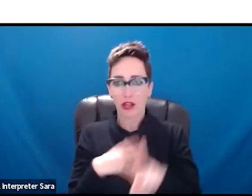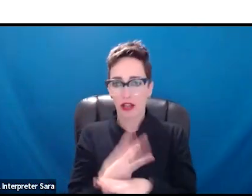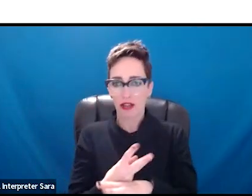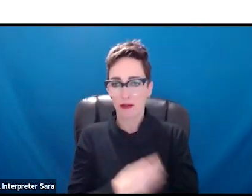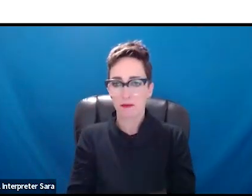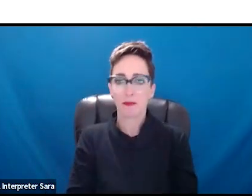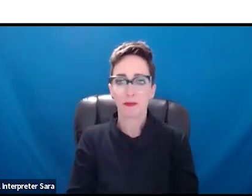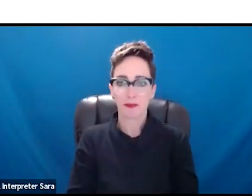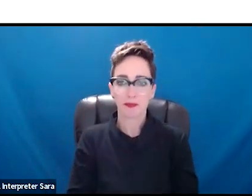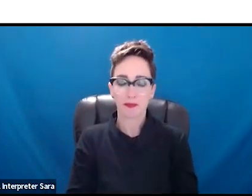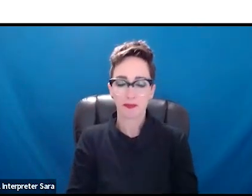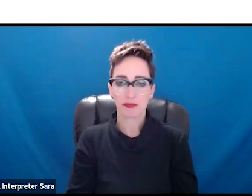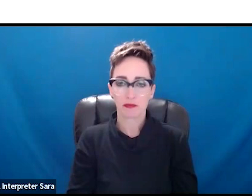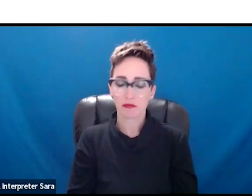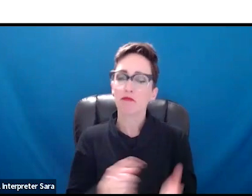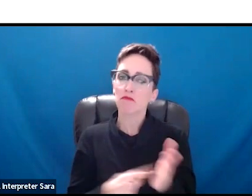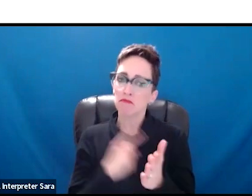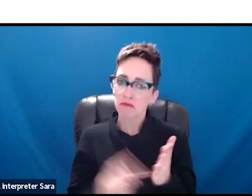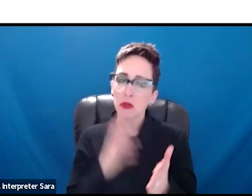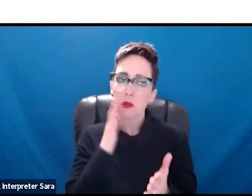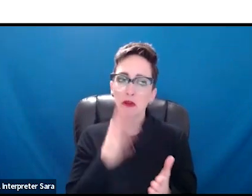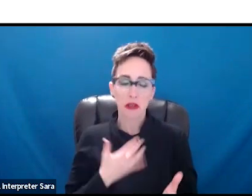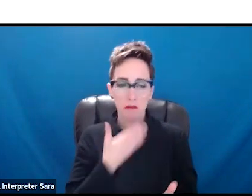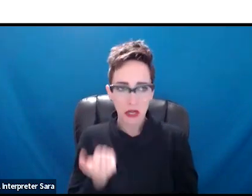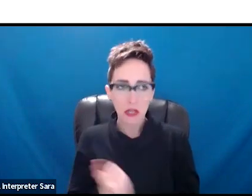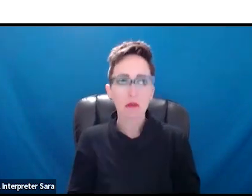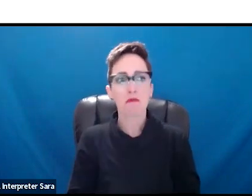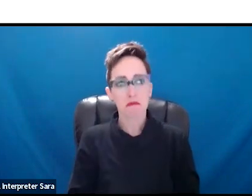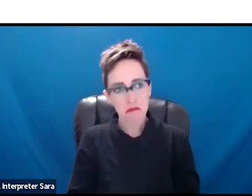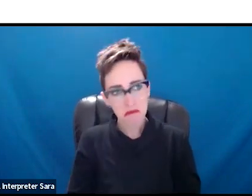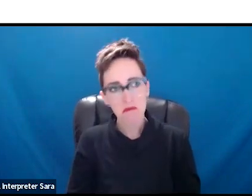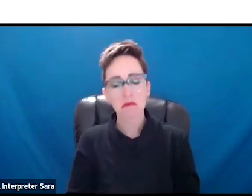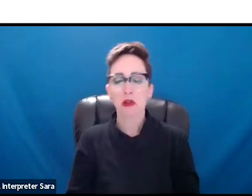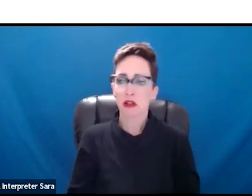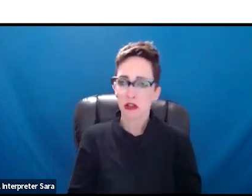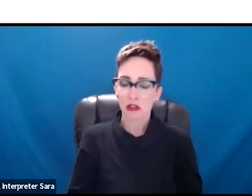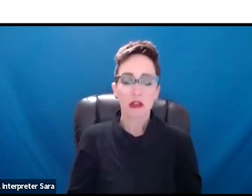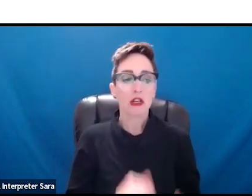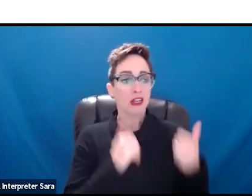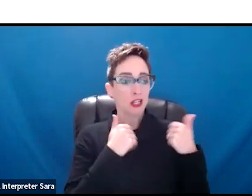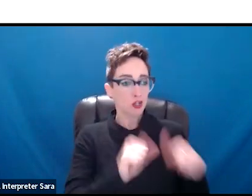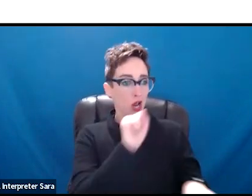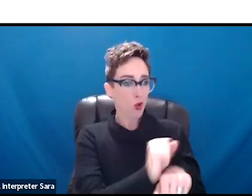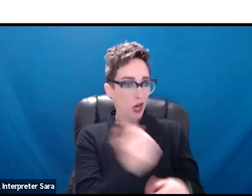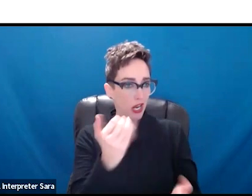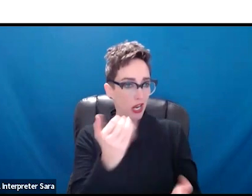I'd feel better and try to work again. Then the mania started to come to play.